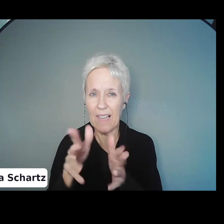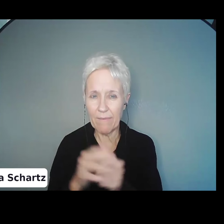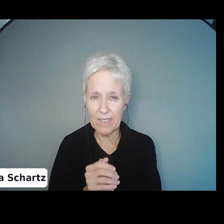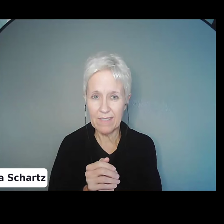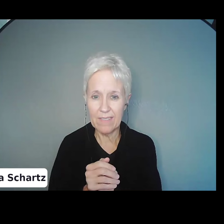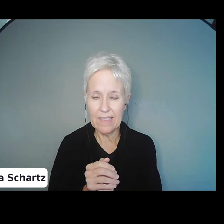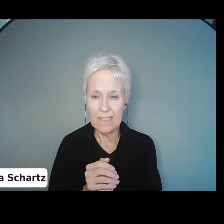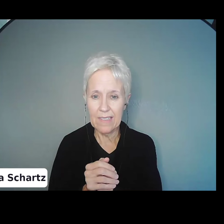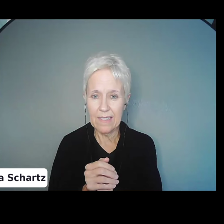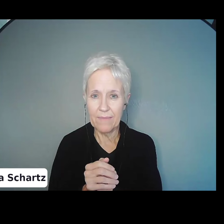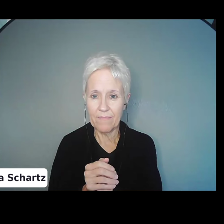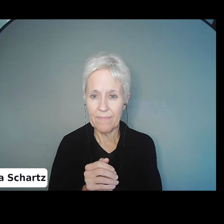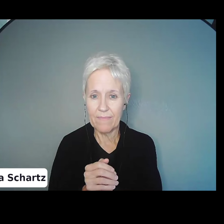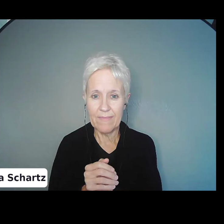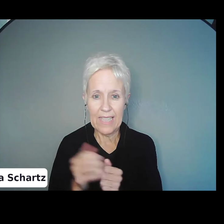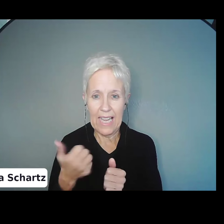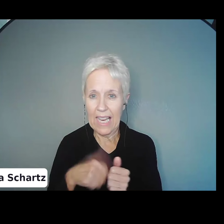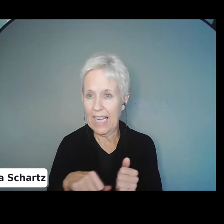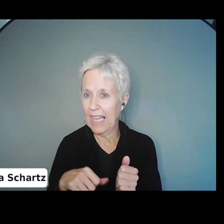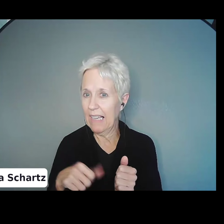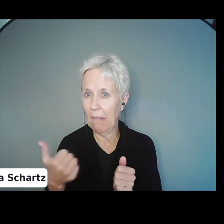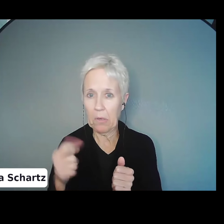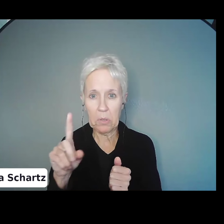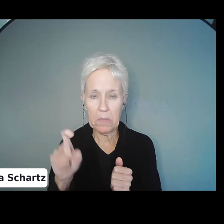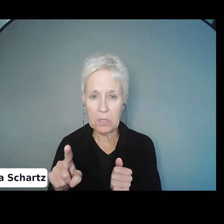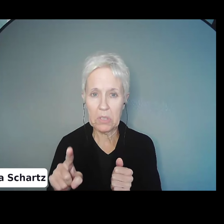So I can answer questions about that.